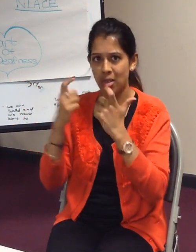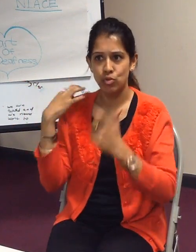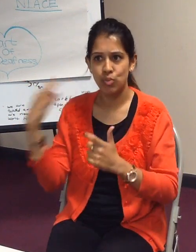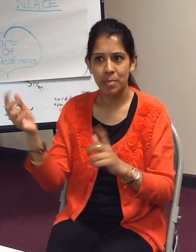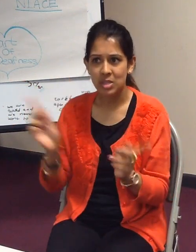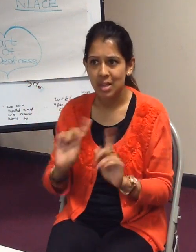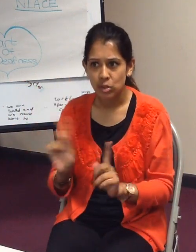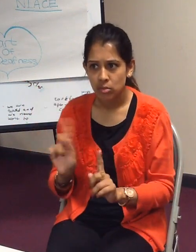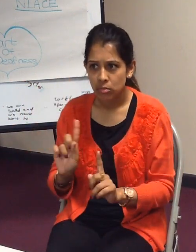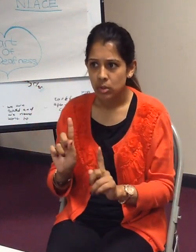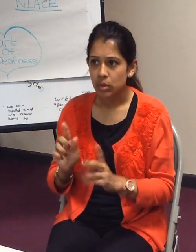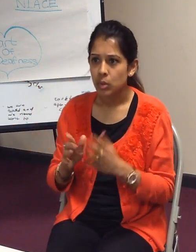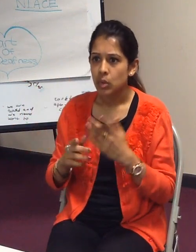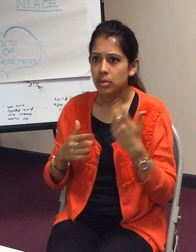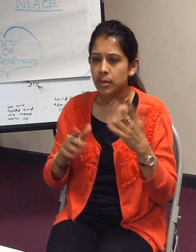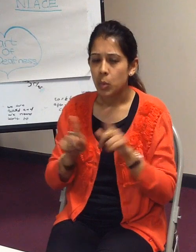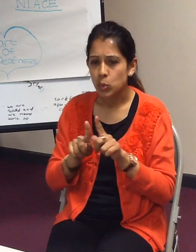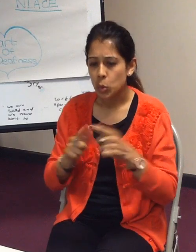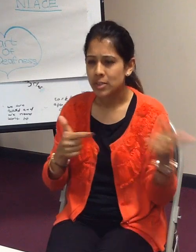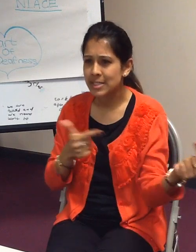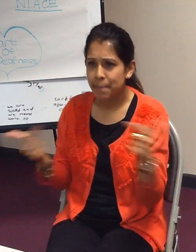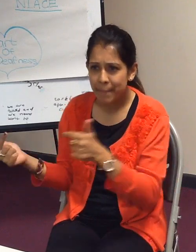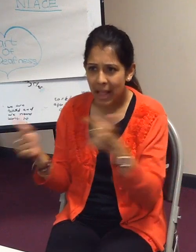rather than college representatives leaving their premises in order to host the debates.